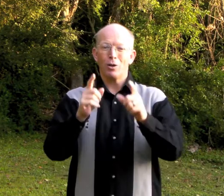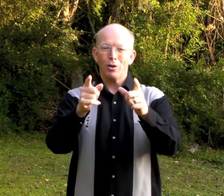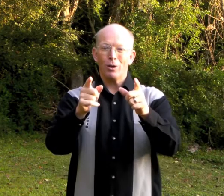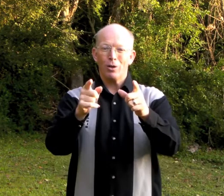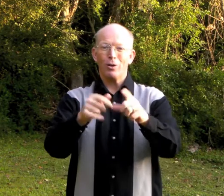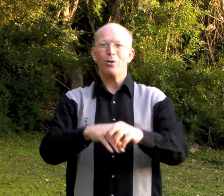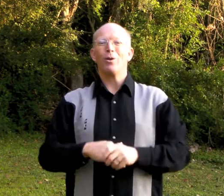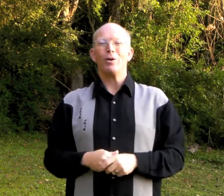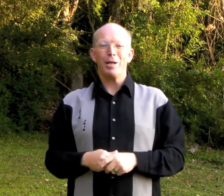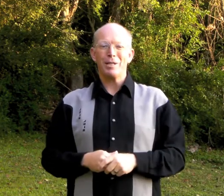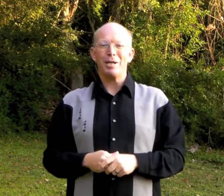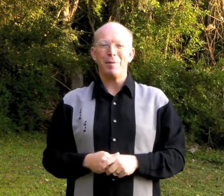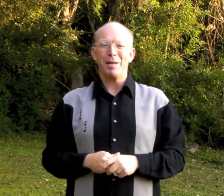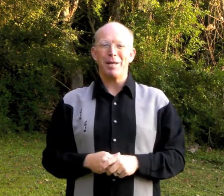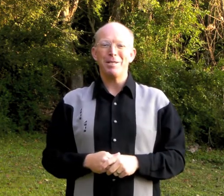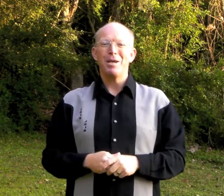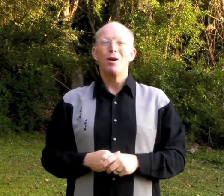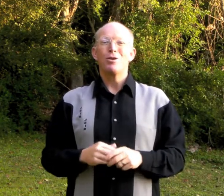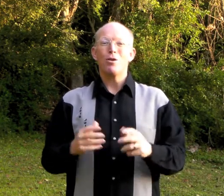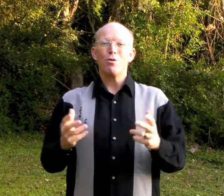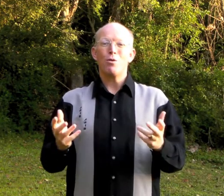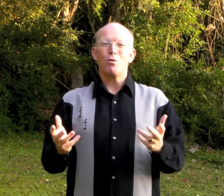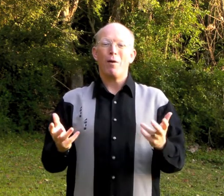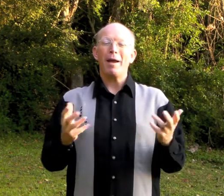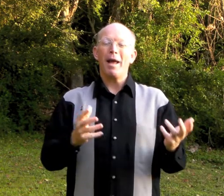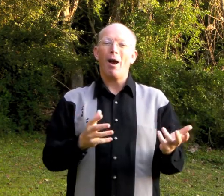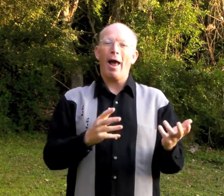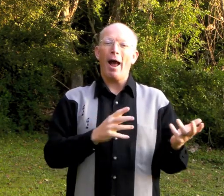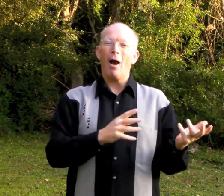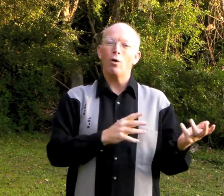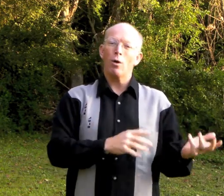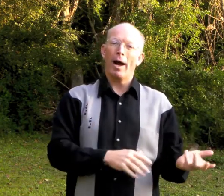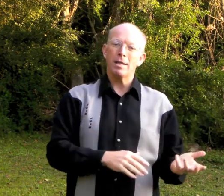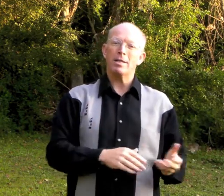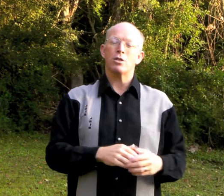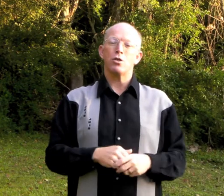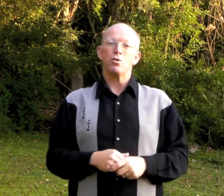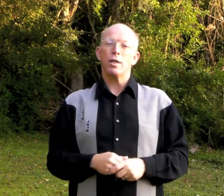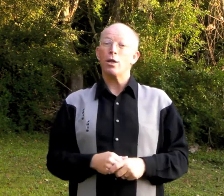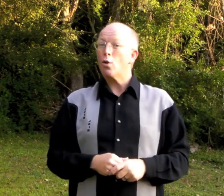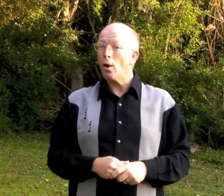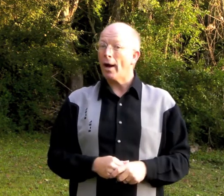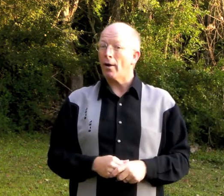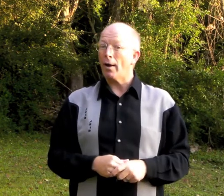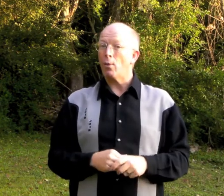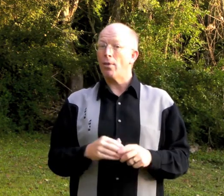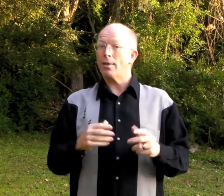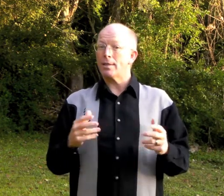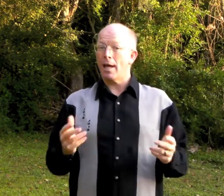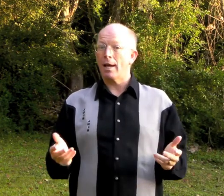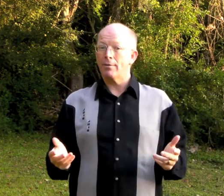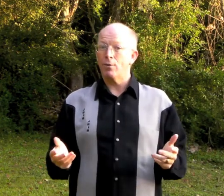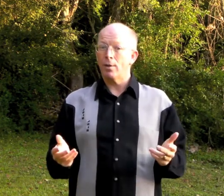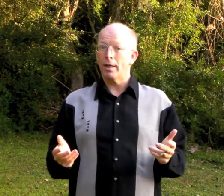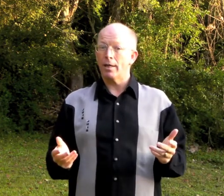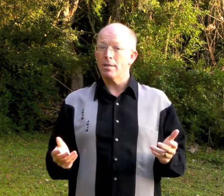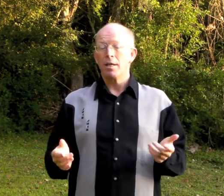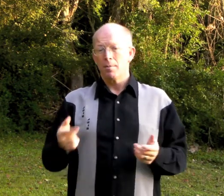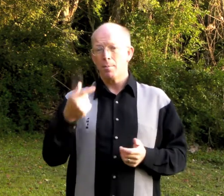So your assignment is to find out how GRASS is used in your area. What the sign for it is.